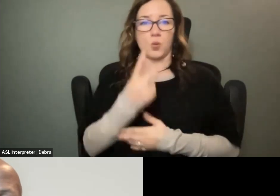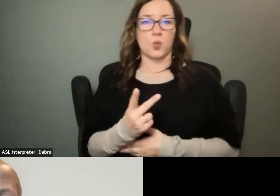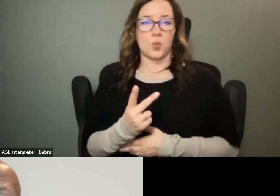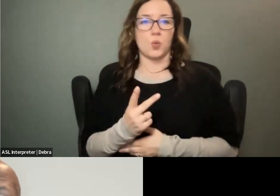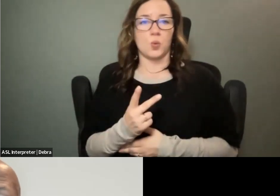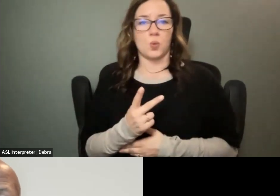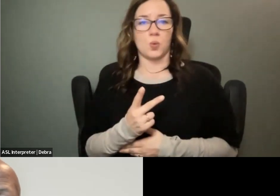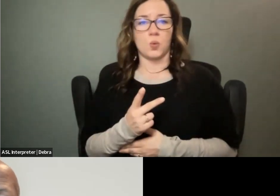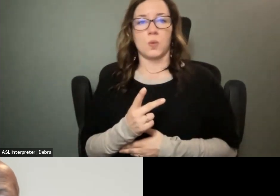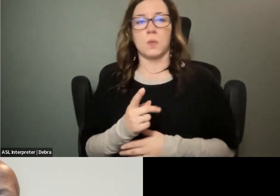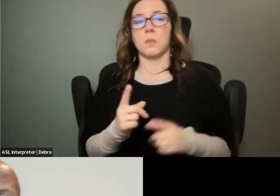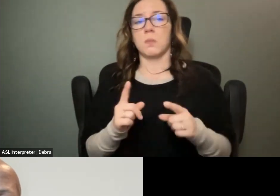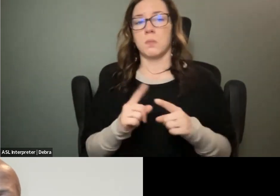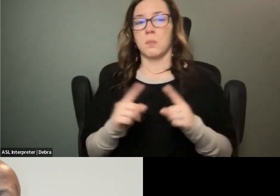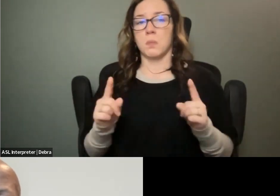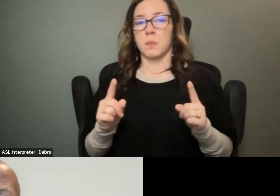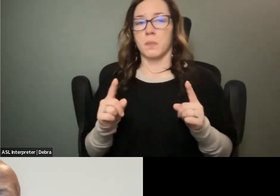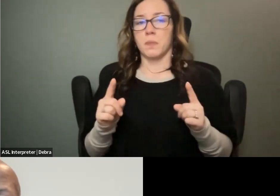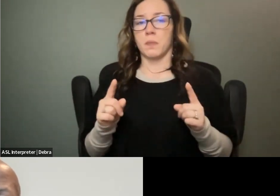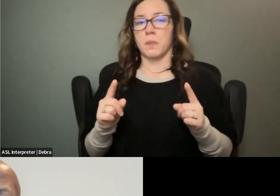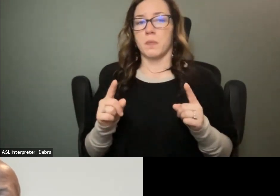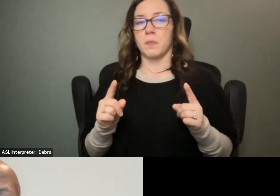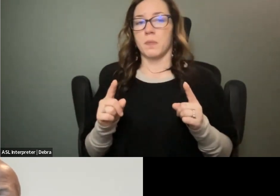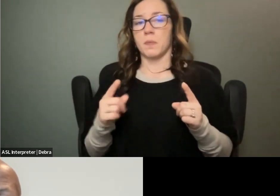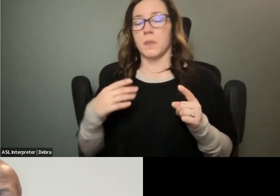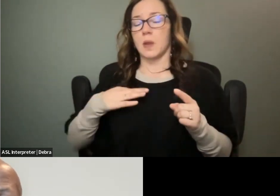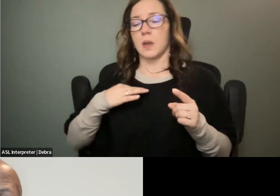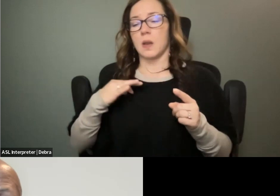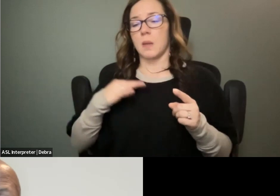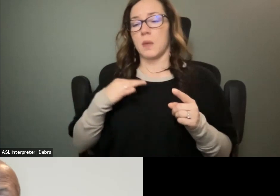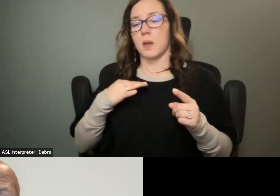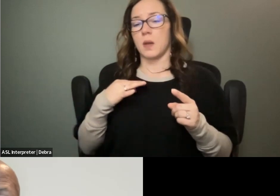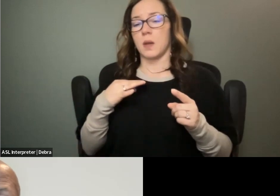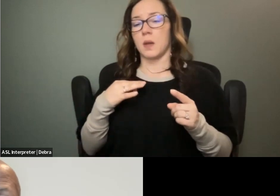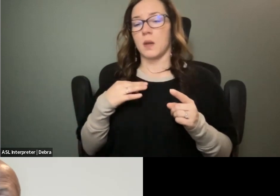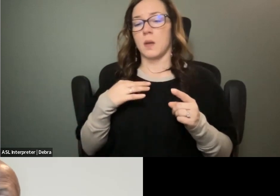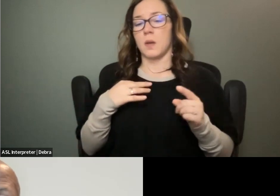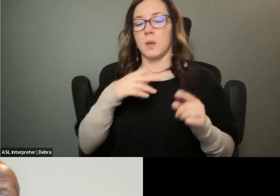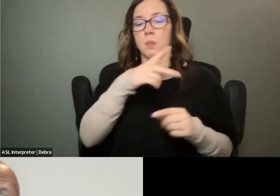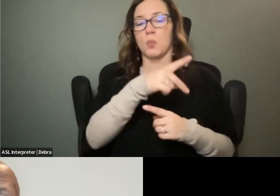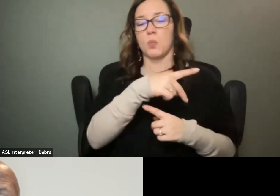but an applicant who is a Project Director